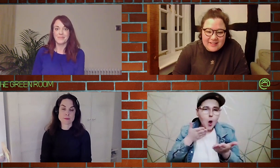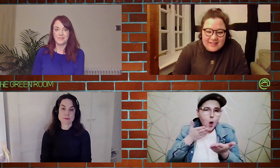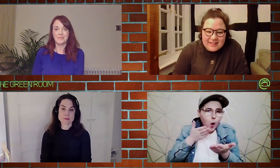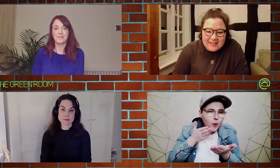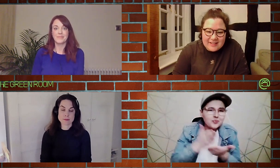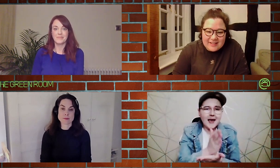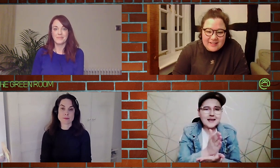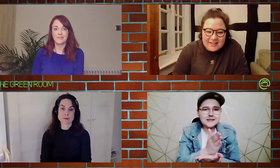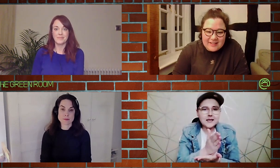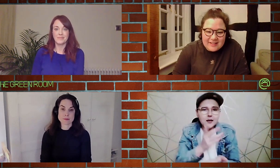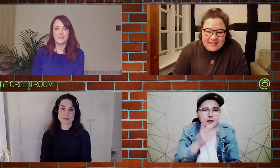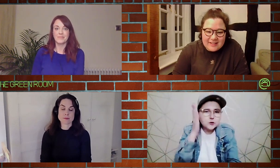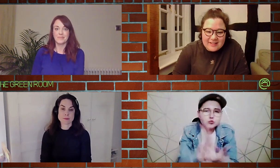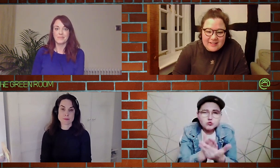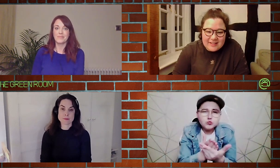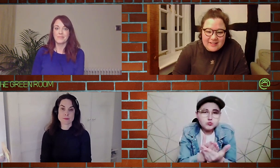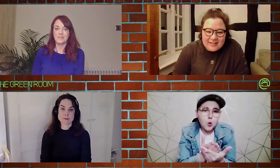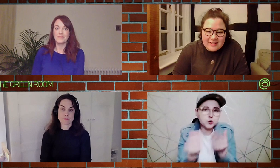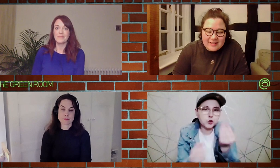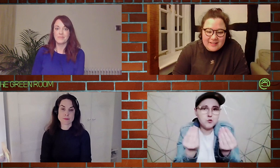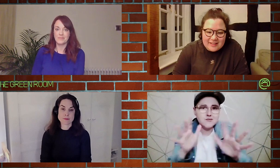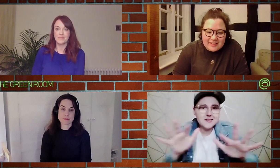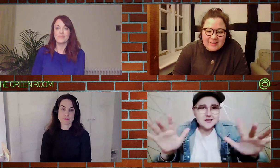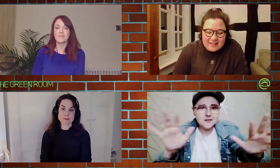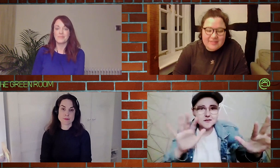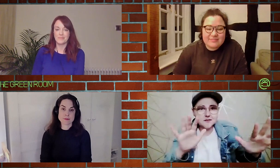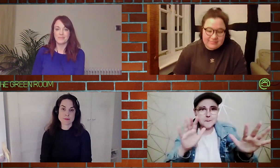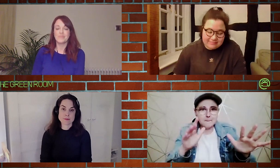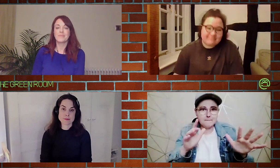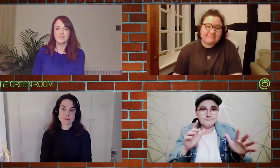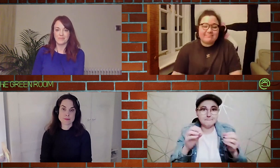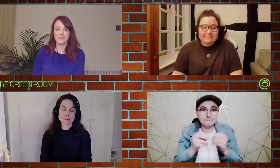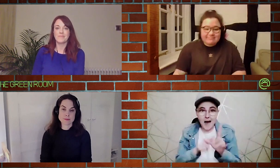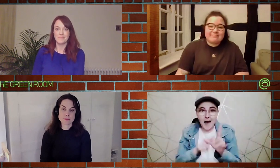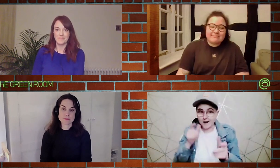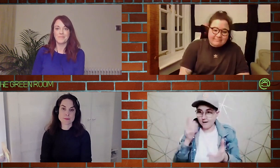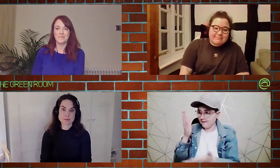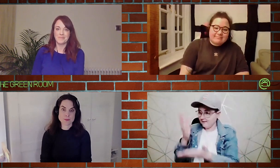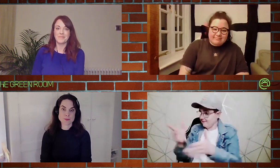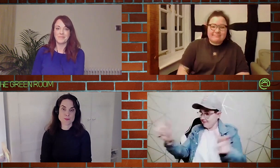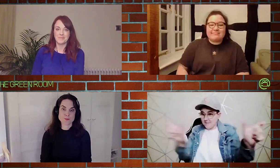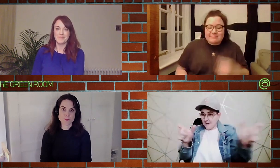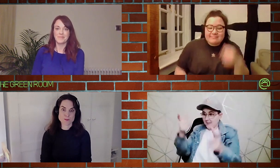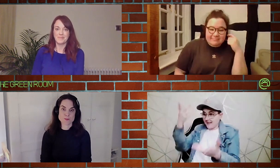important. I want to see more authentic true stories out there